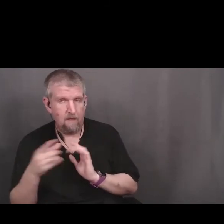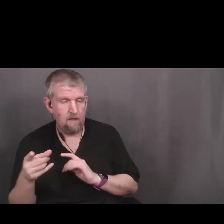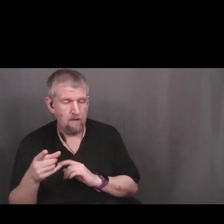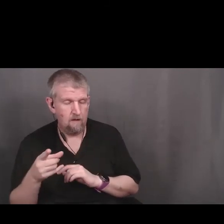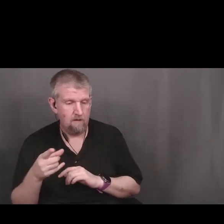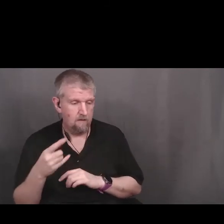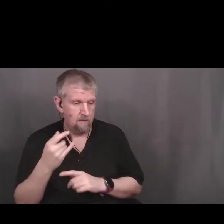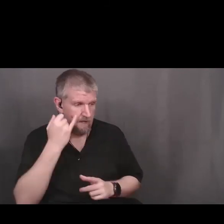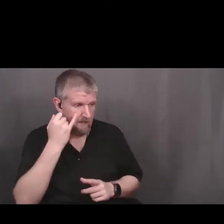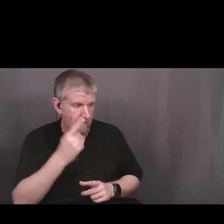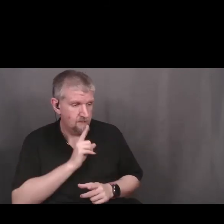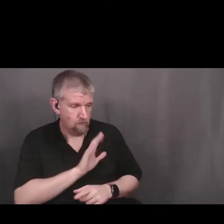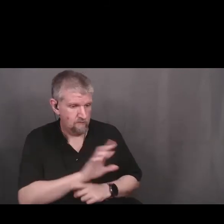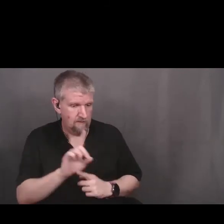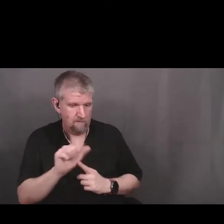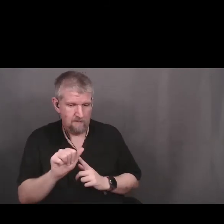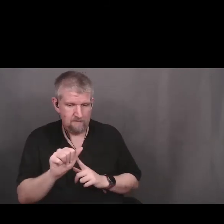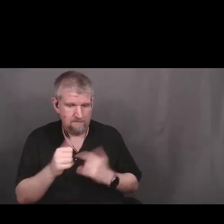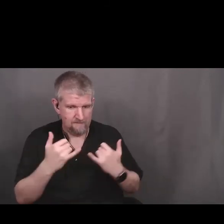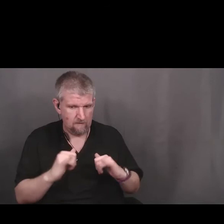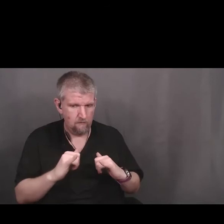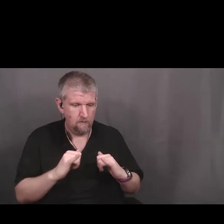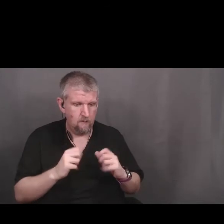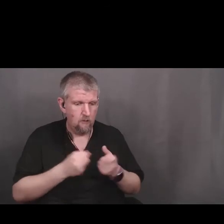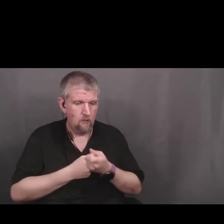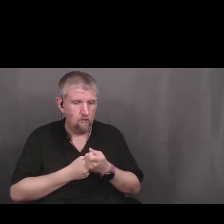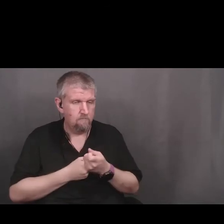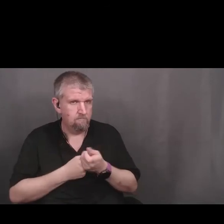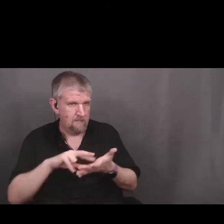like, is your disability causing you to be unable to work